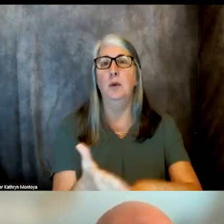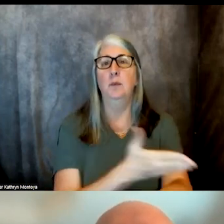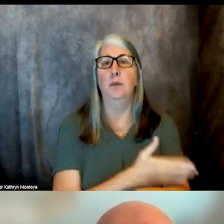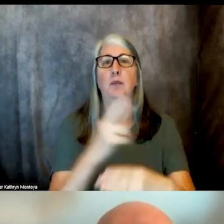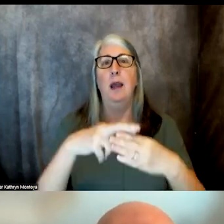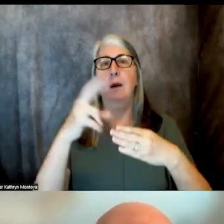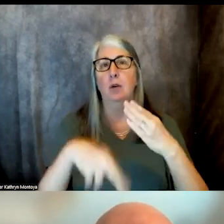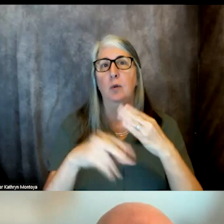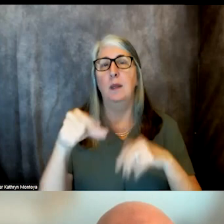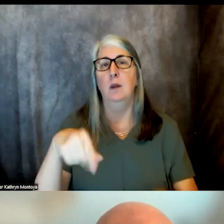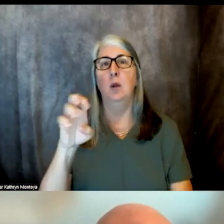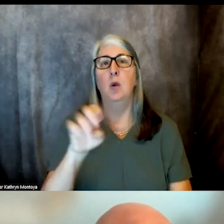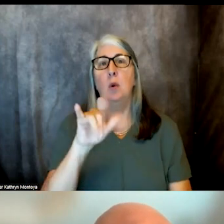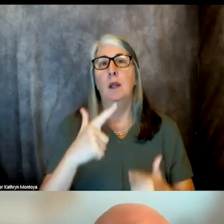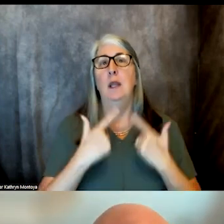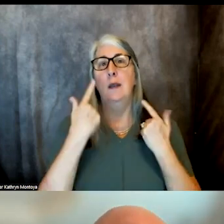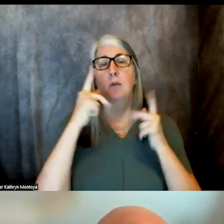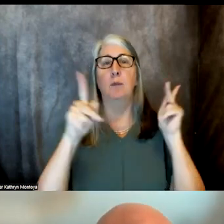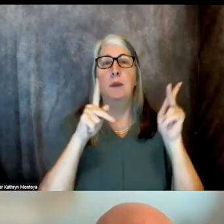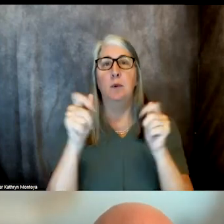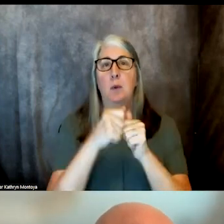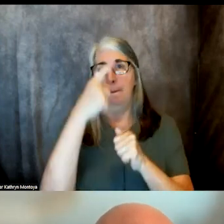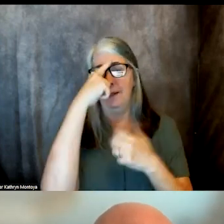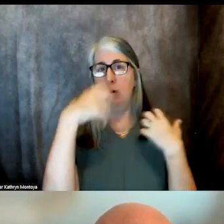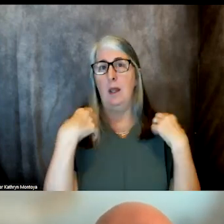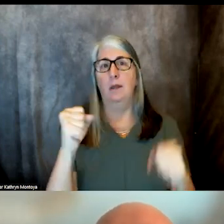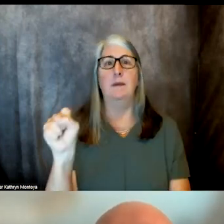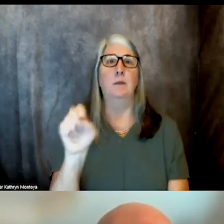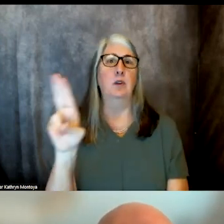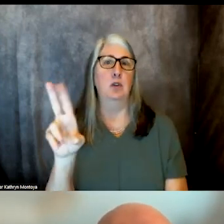PEOPLE WITH CHALLENGES AND REDUCES THE COST AND BURDENS OF